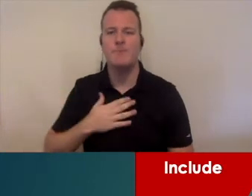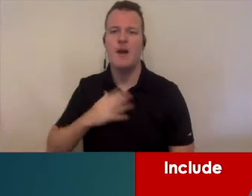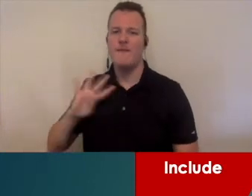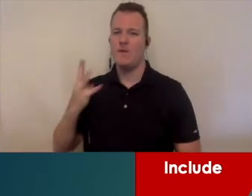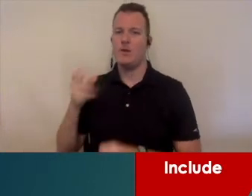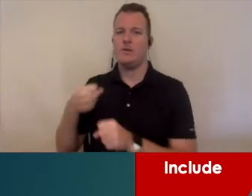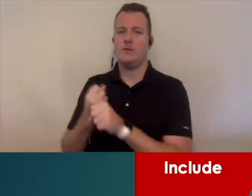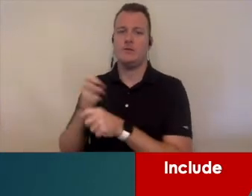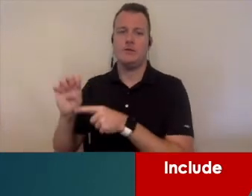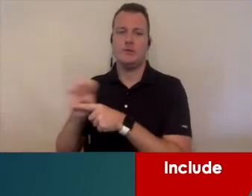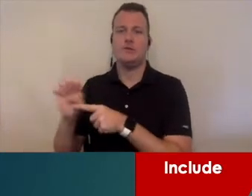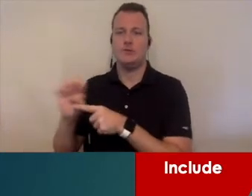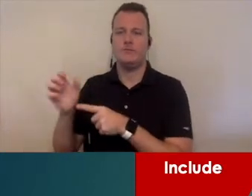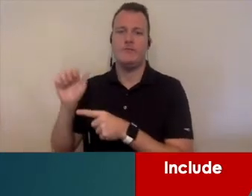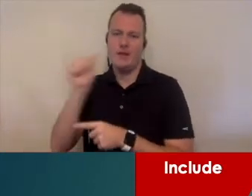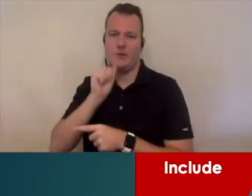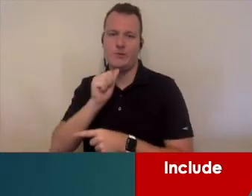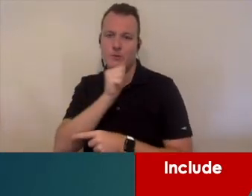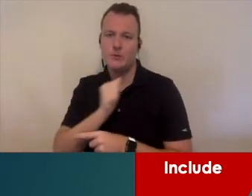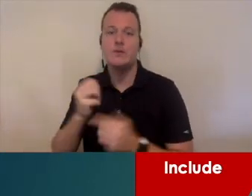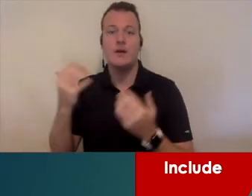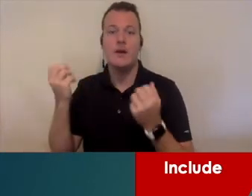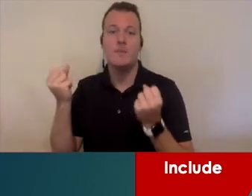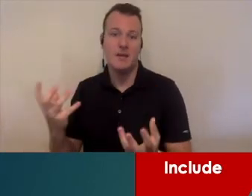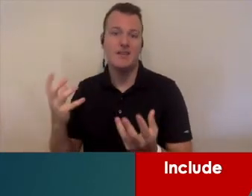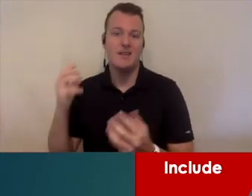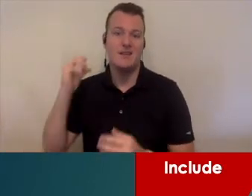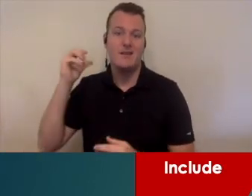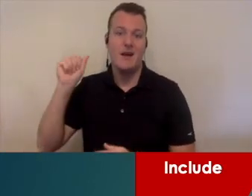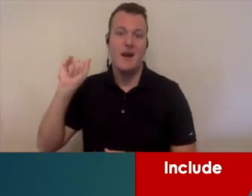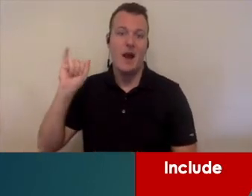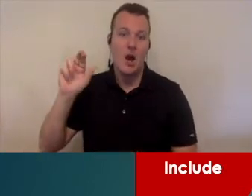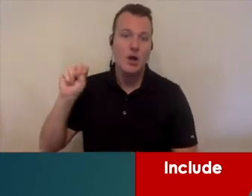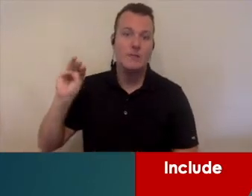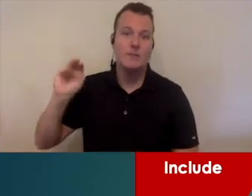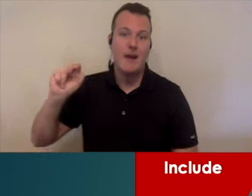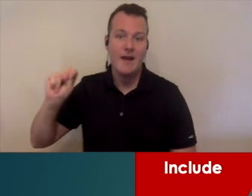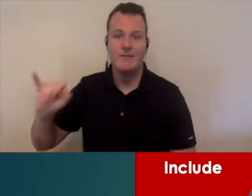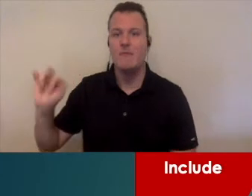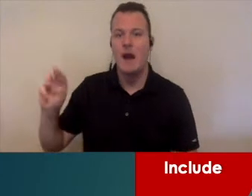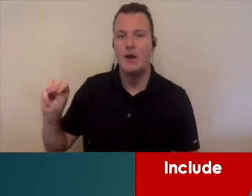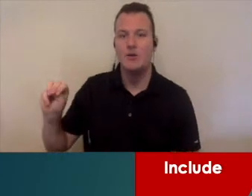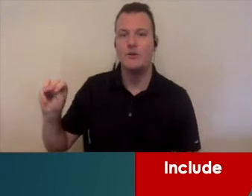and we had a lot of Iron Man and Iron Women, who would come in as, as different